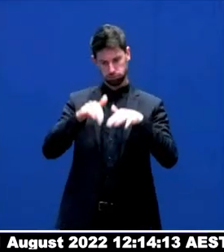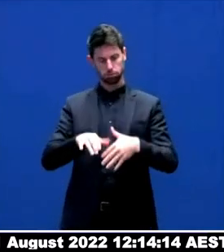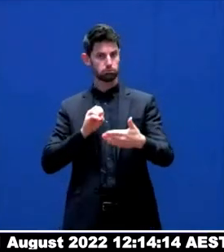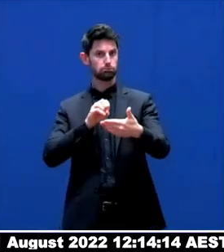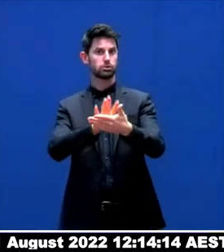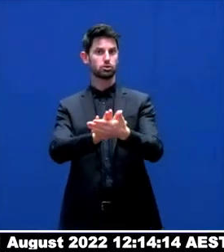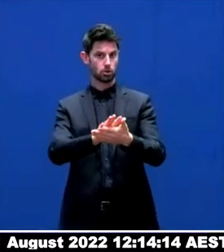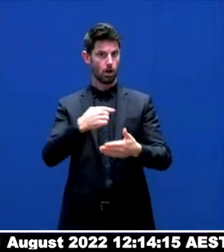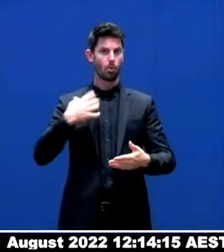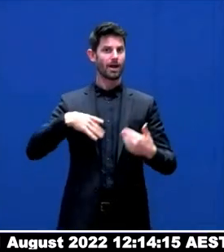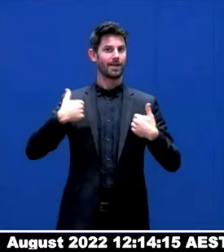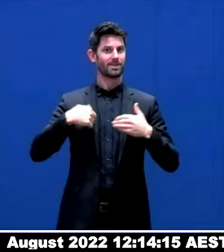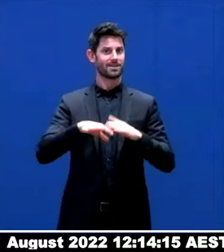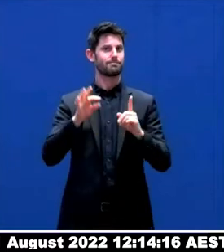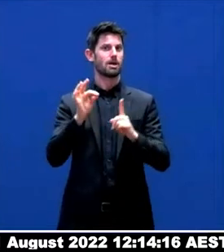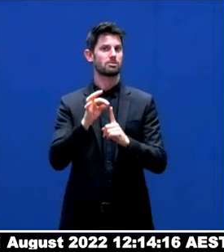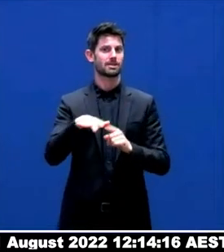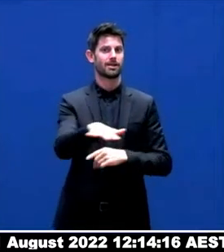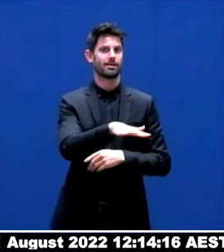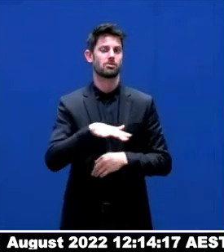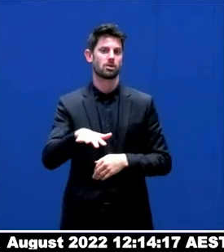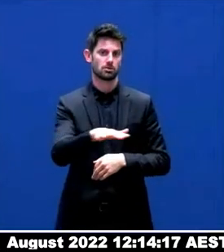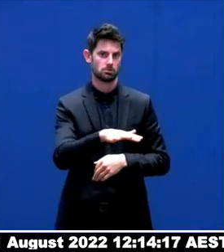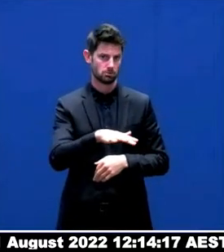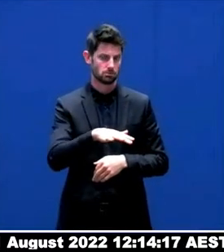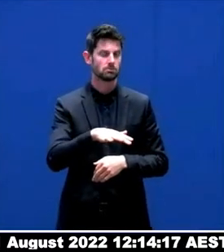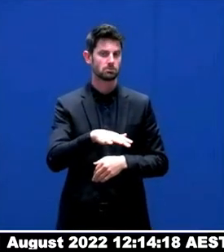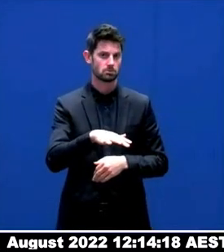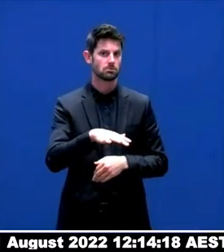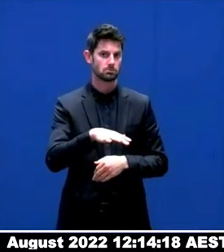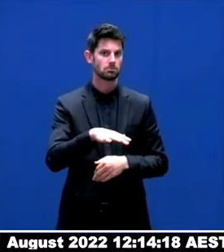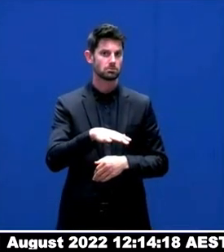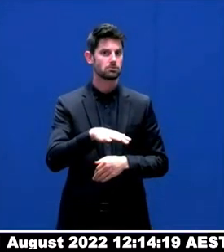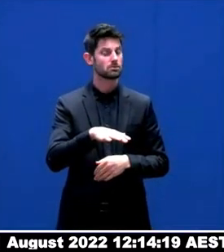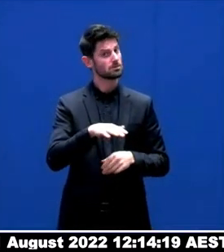living in Parramatta or that particular local government area, that might have a